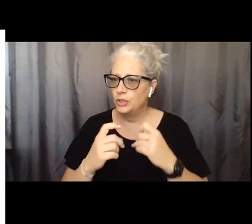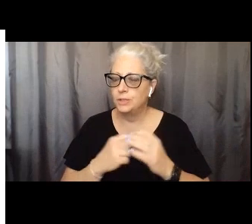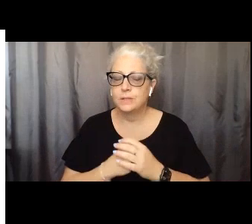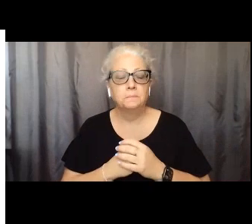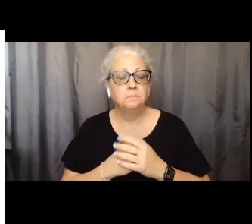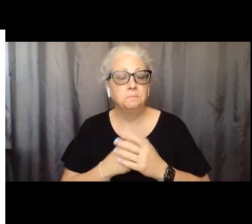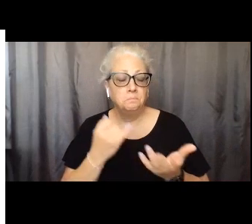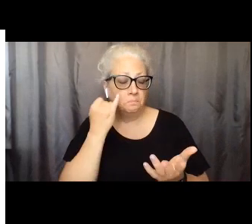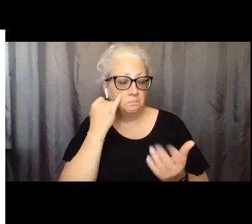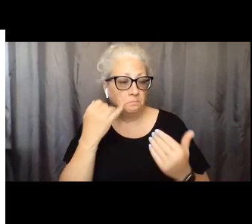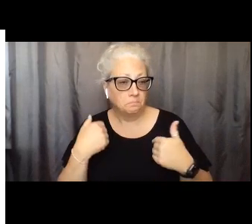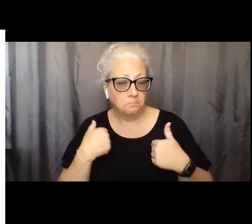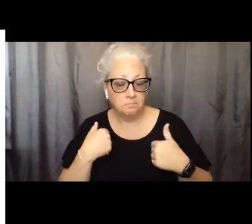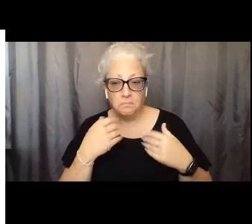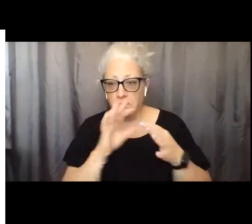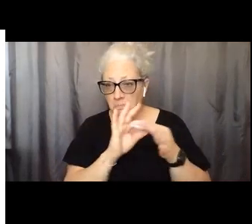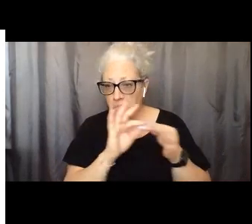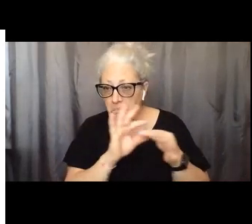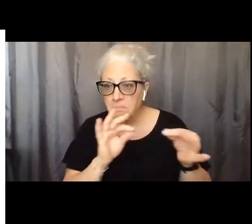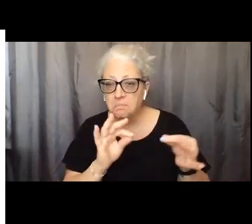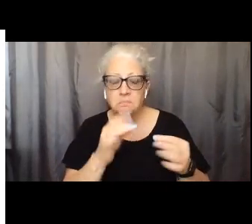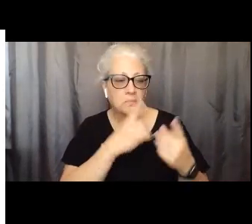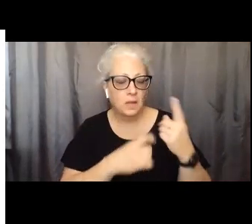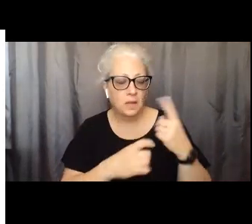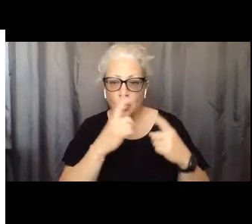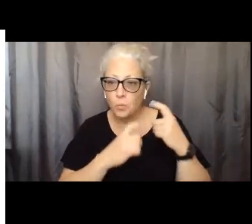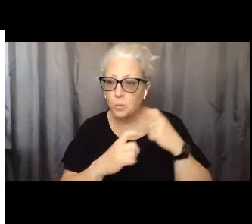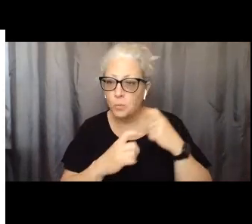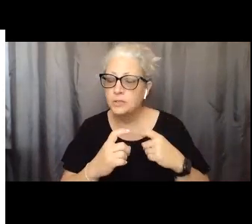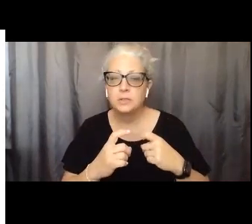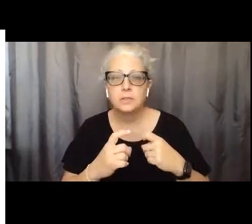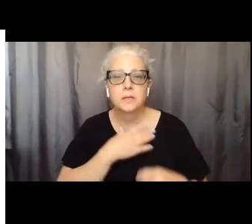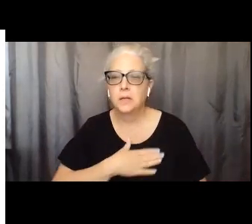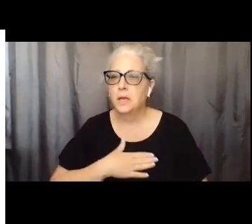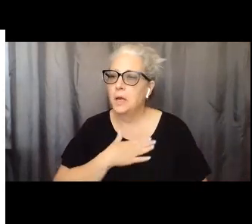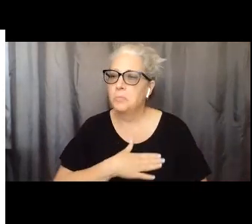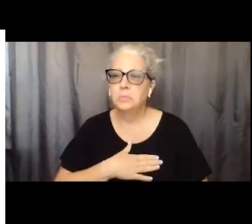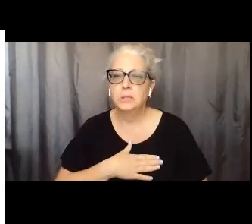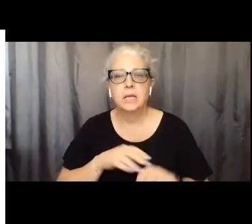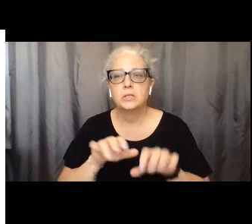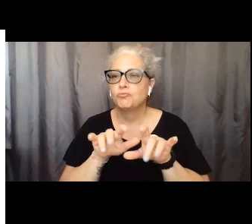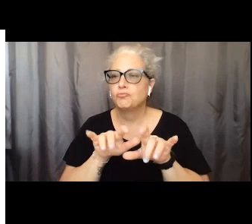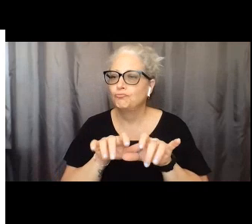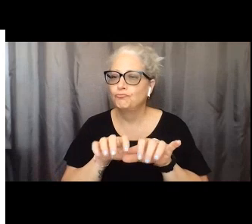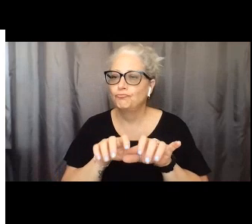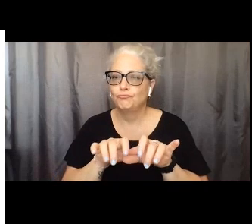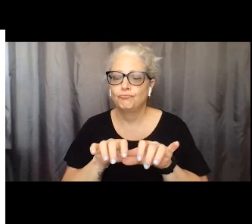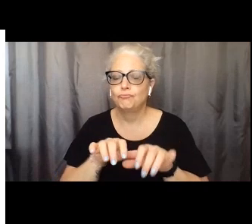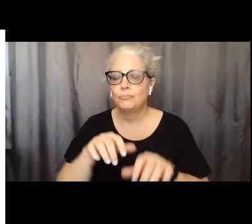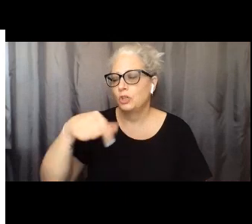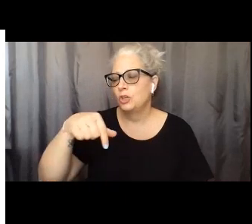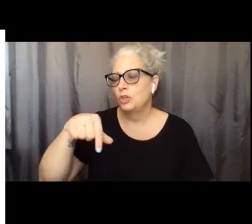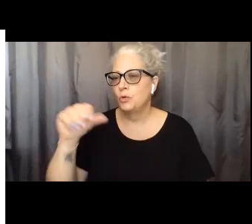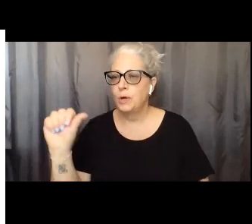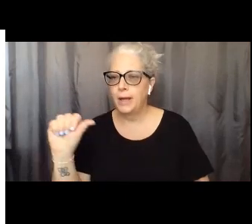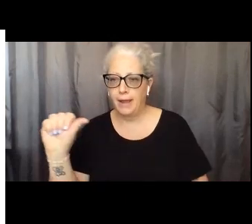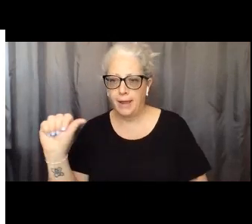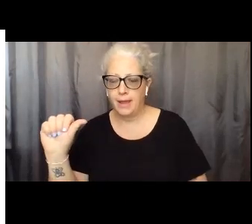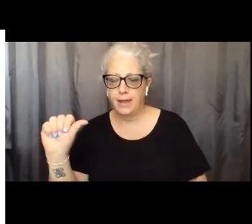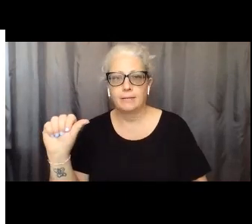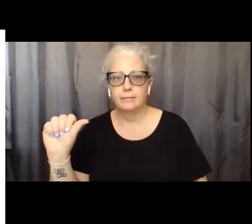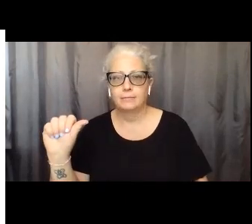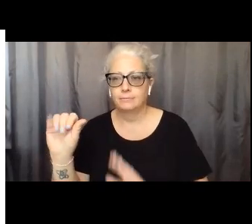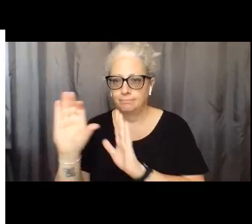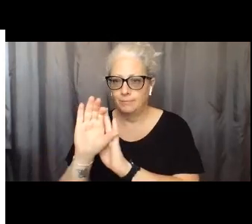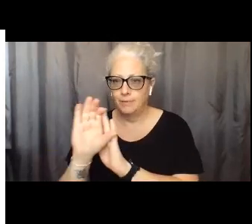please or comments, please feel welcome to submit them using that Q&A icon that Roby mentioned.